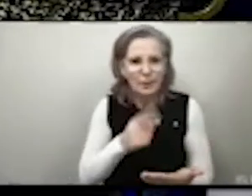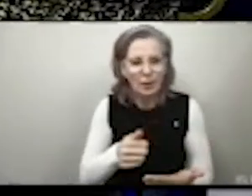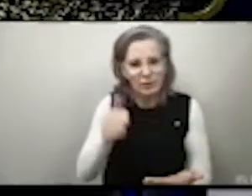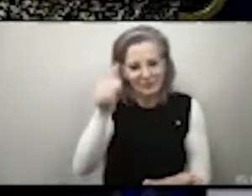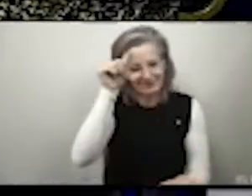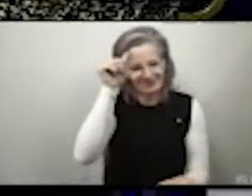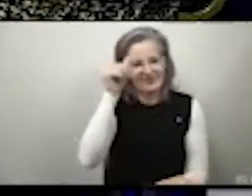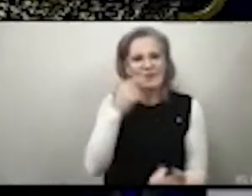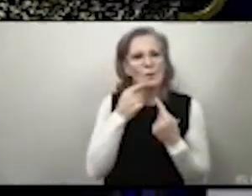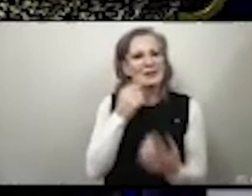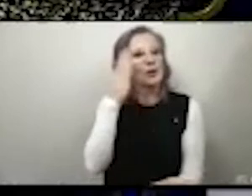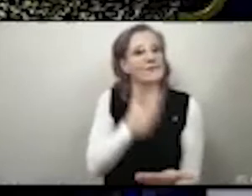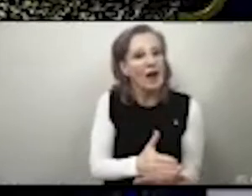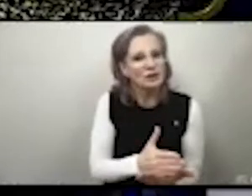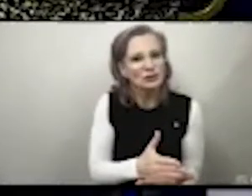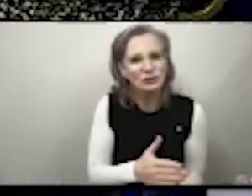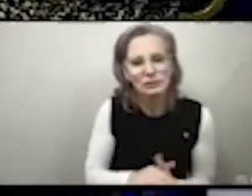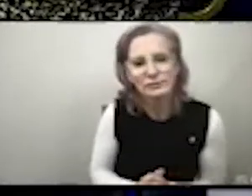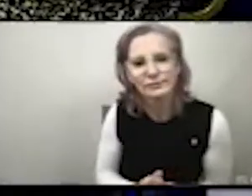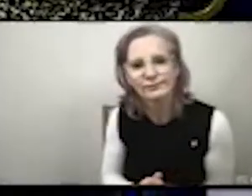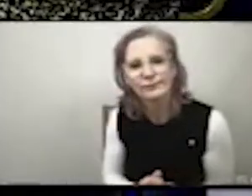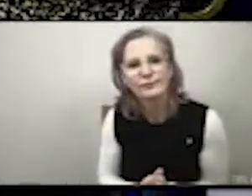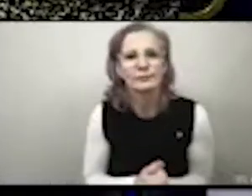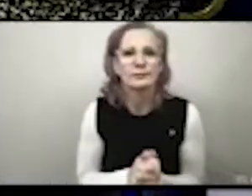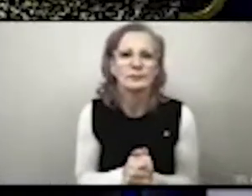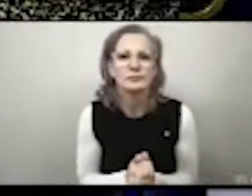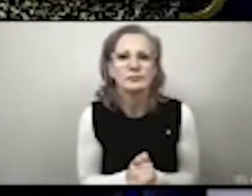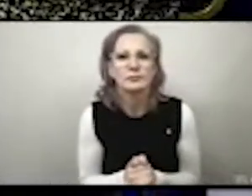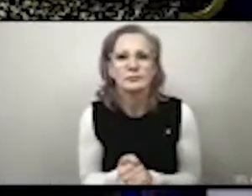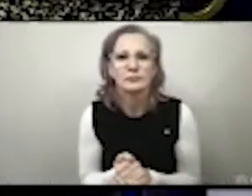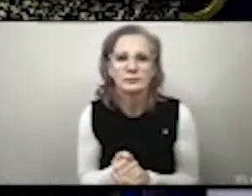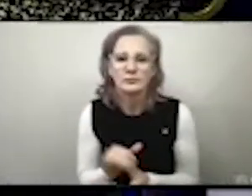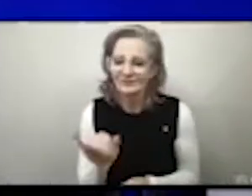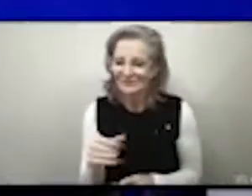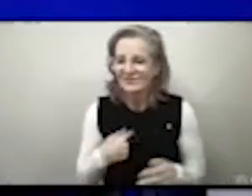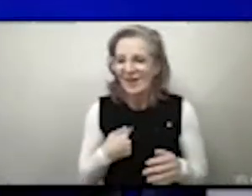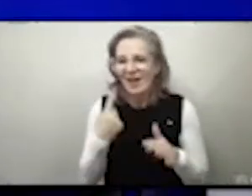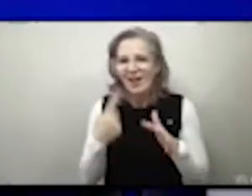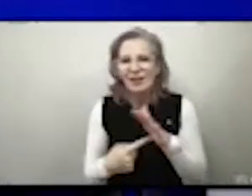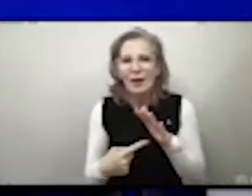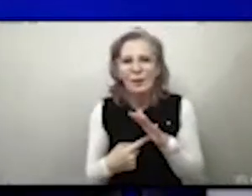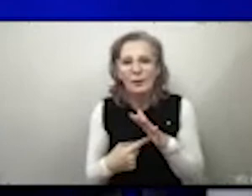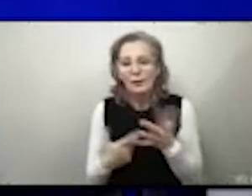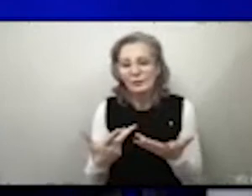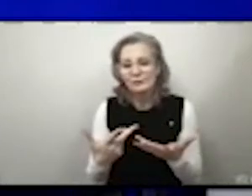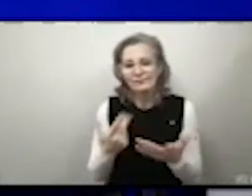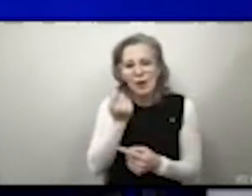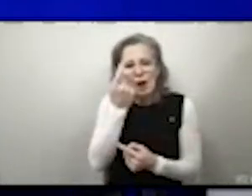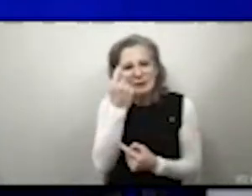And I think the key to all of that is actually understanding what science is, what it can do and what it can't do.